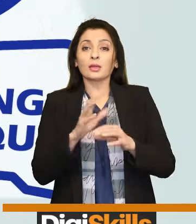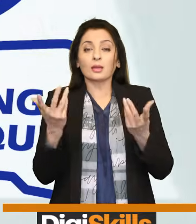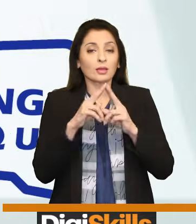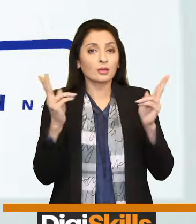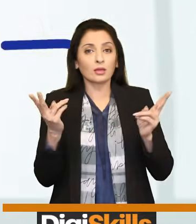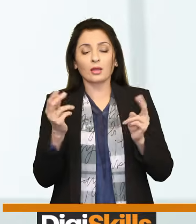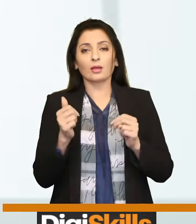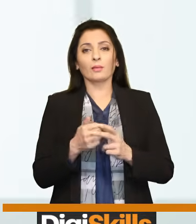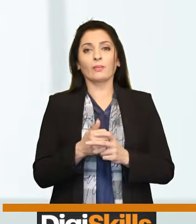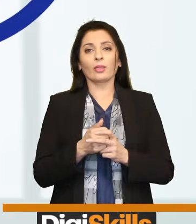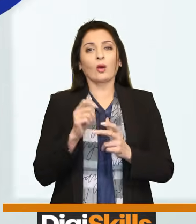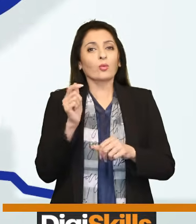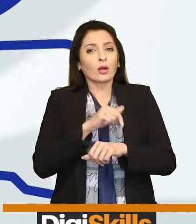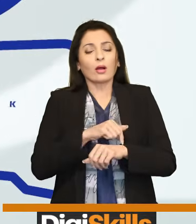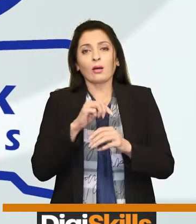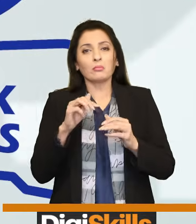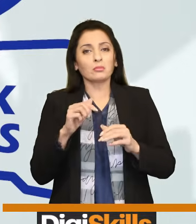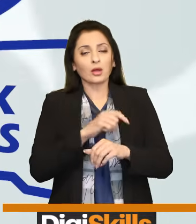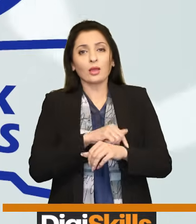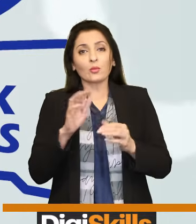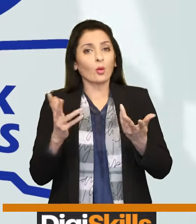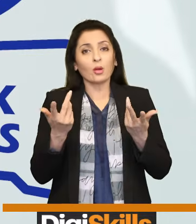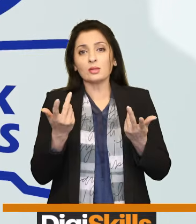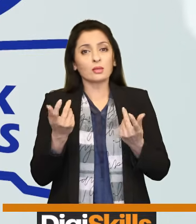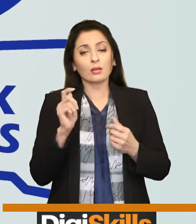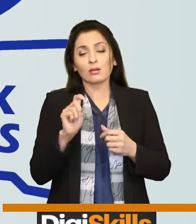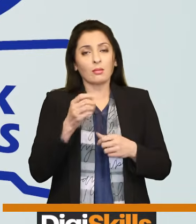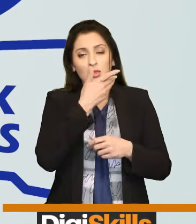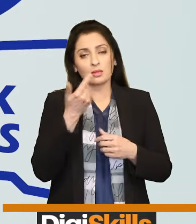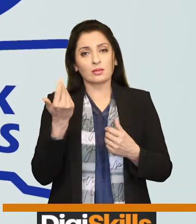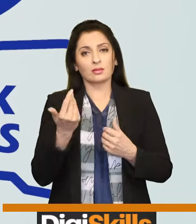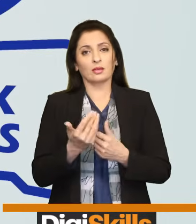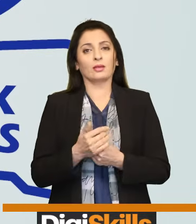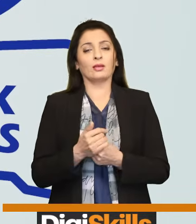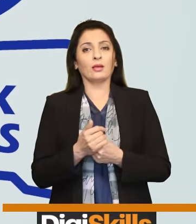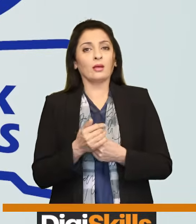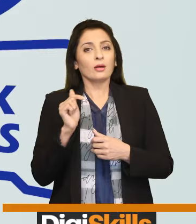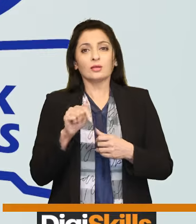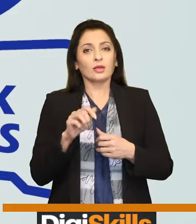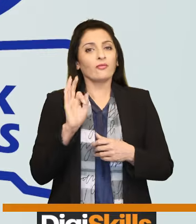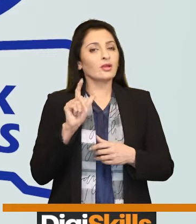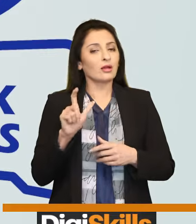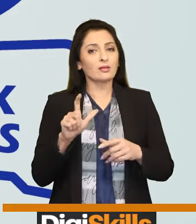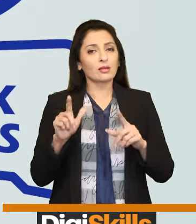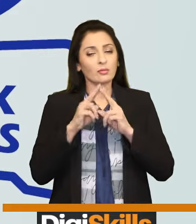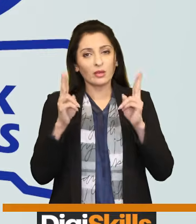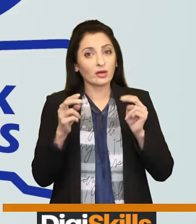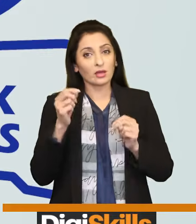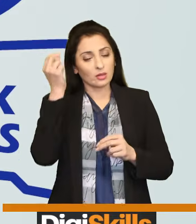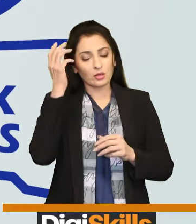How many working hours per day do they prefer? To work, it is important to know freelancing behavior because